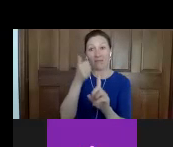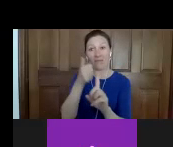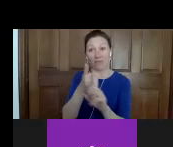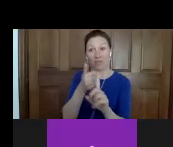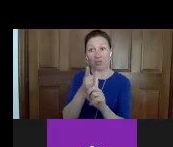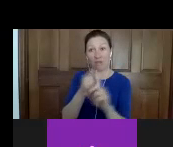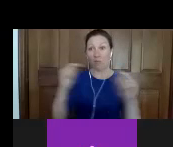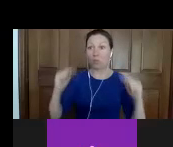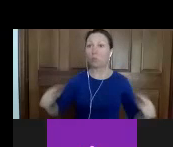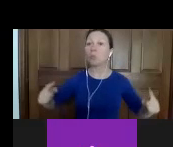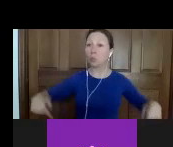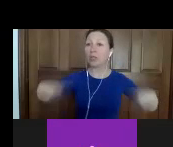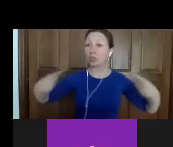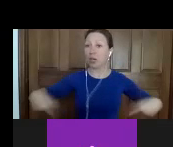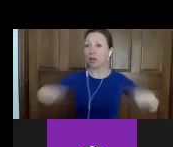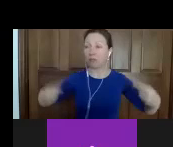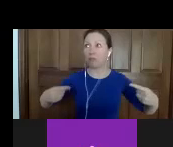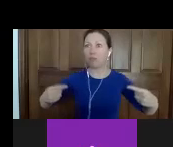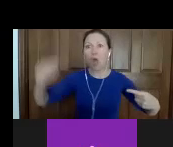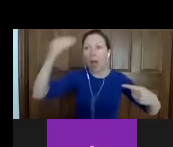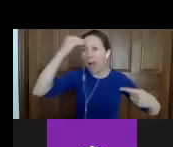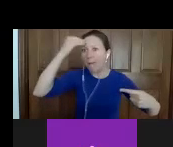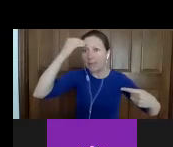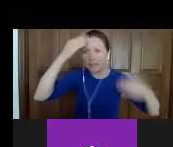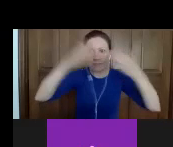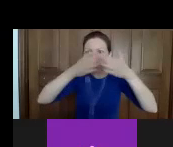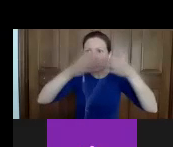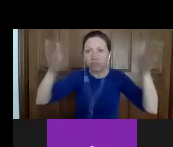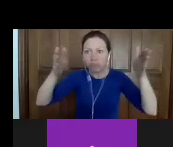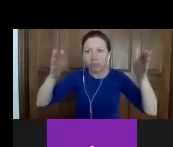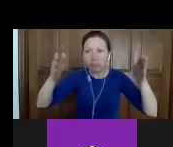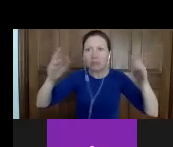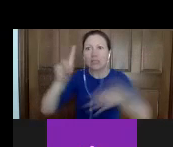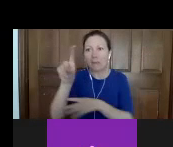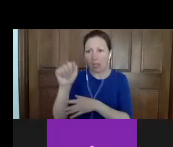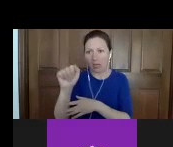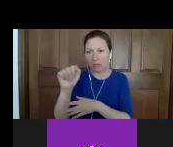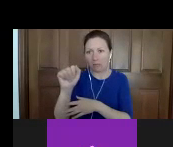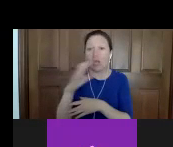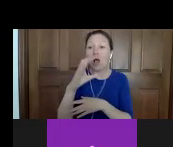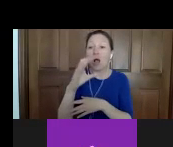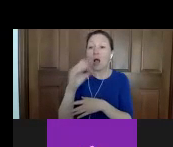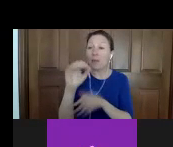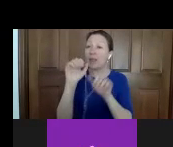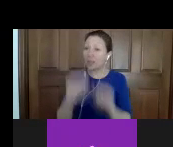you have an obvious disability, the employer is allowed to ask you can you do this job,